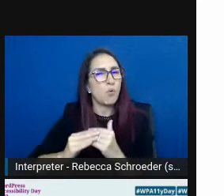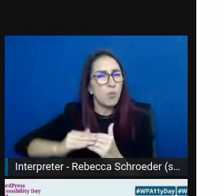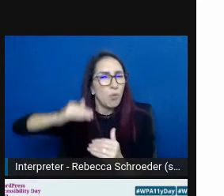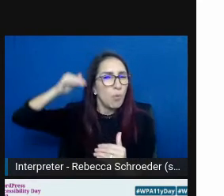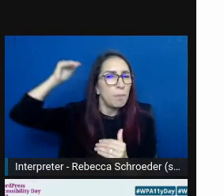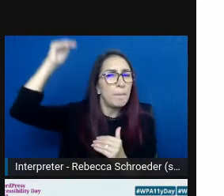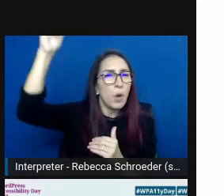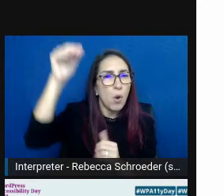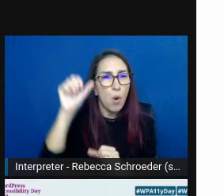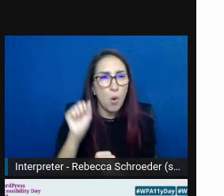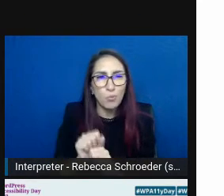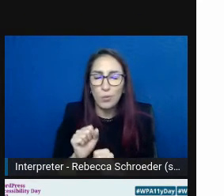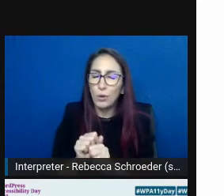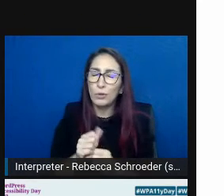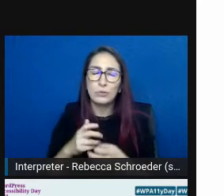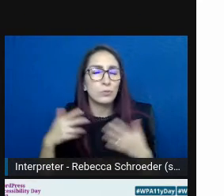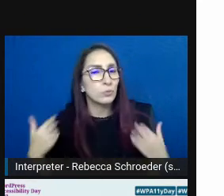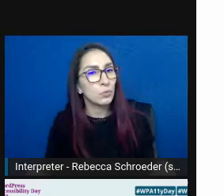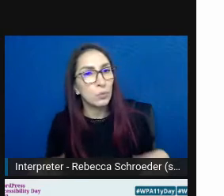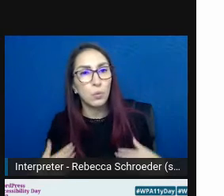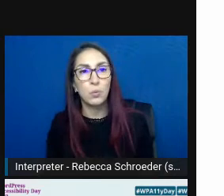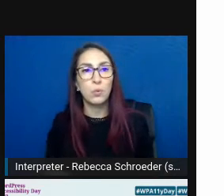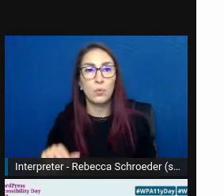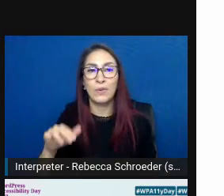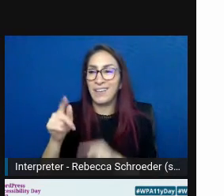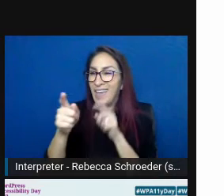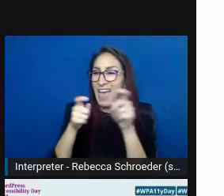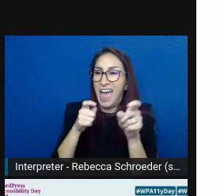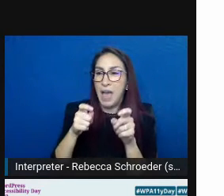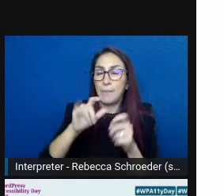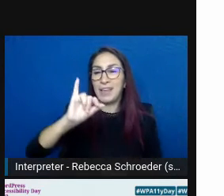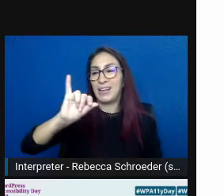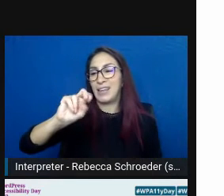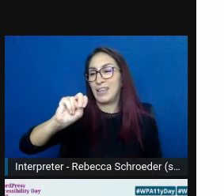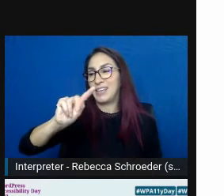The admin interface, that needed to be completely redone in a way